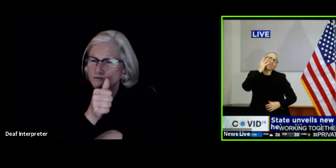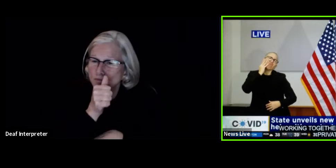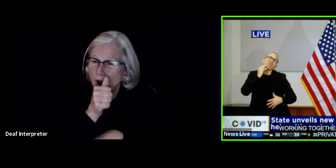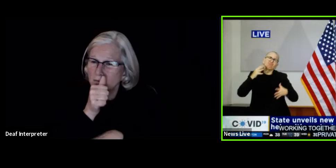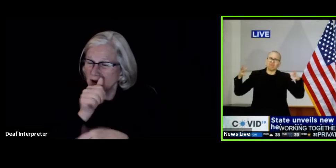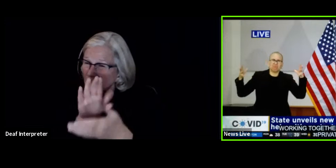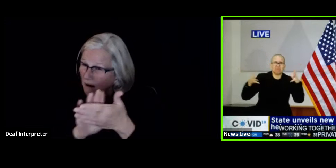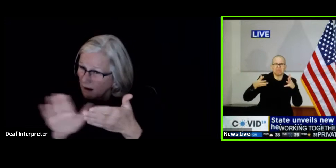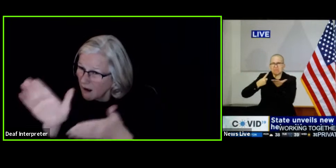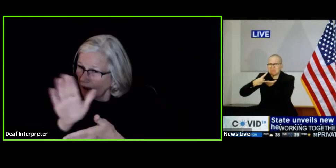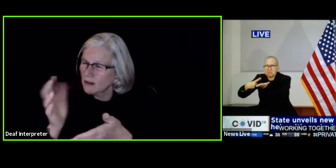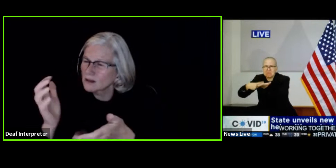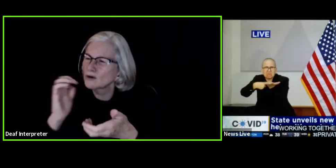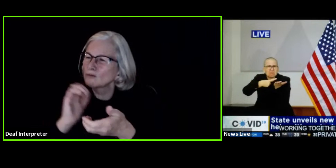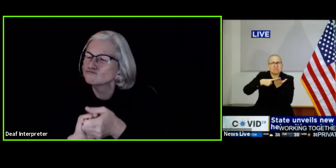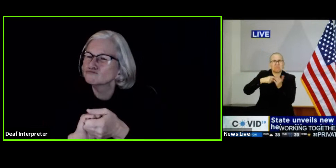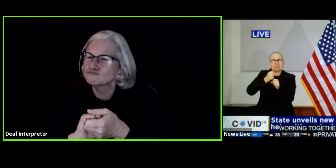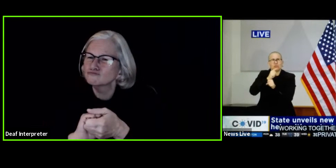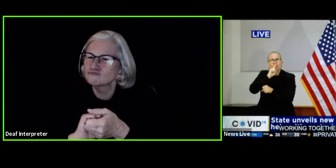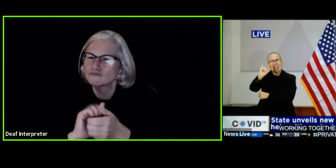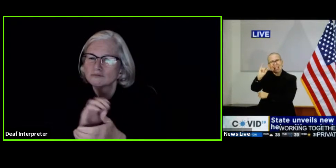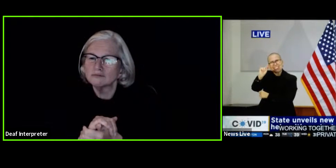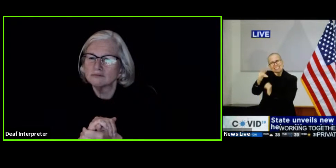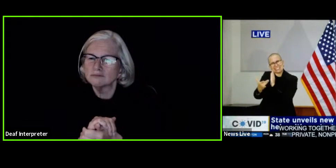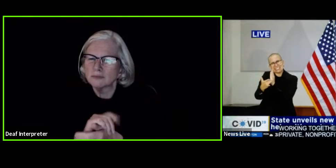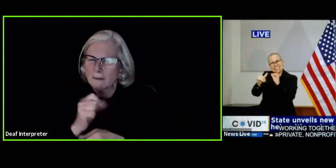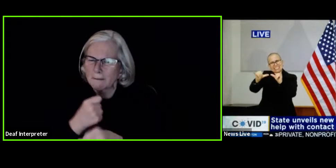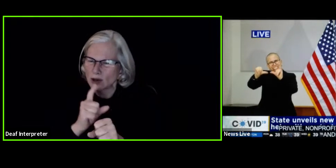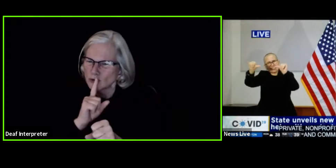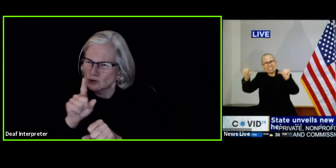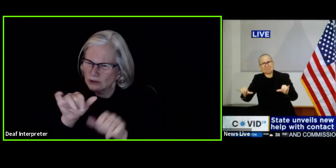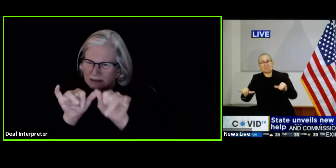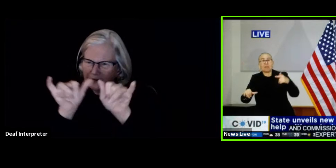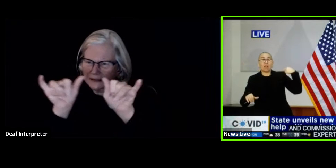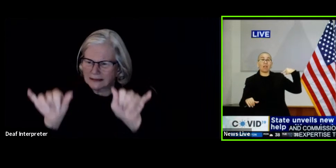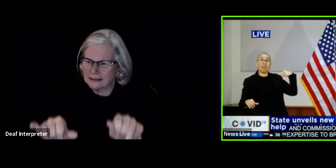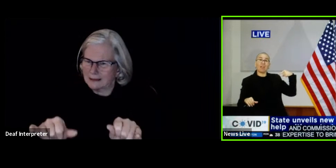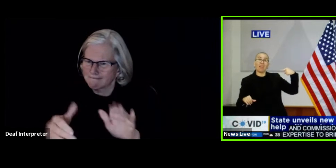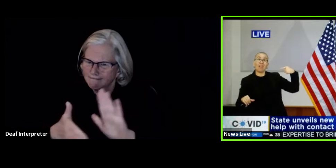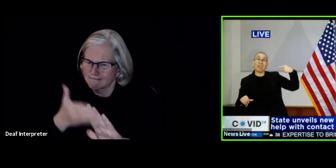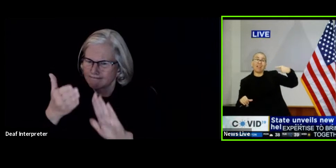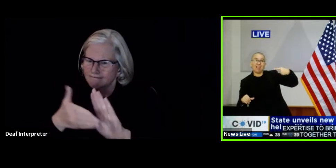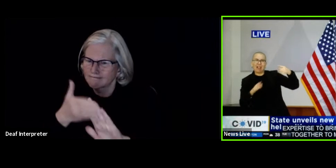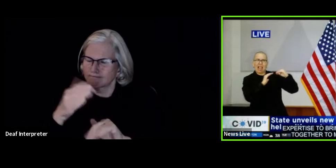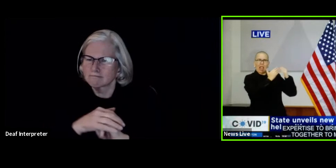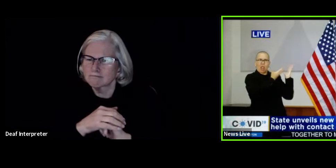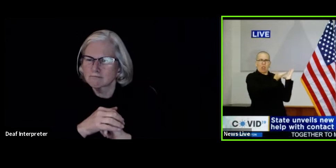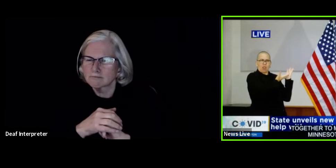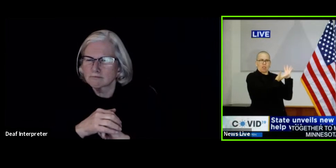SYSTEMS, MINNESOTA'S UPGRADES FROM LEGACY SYSTEMS WORKS. AND I WOULD ALSO NOTE, WE JUST WENT THROUGH THE MOST